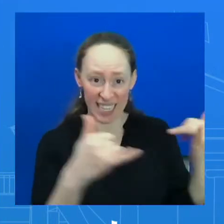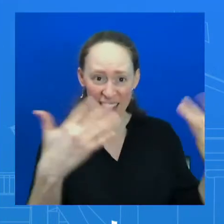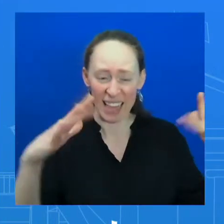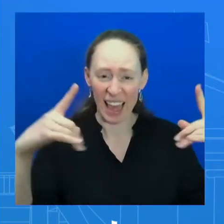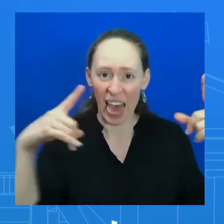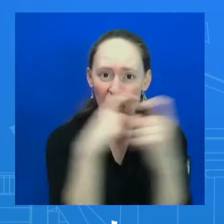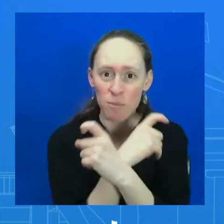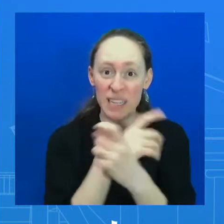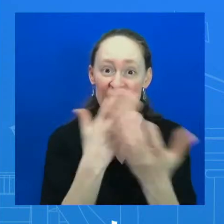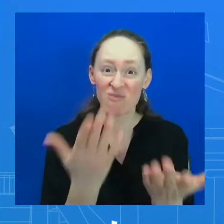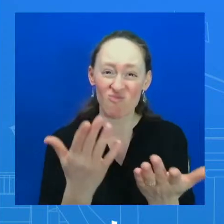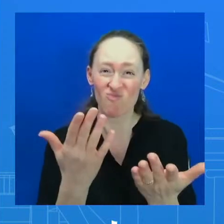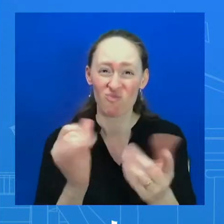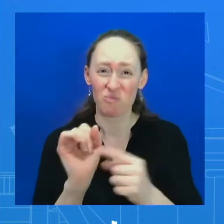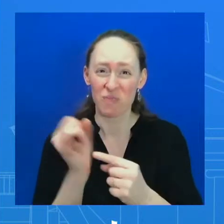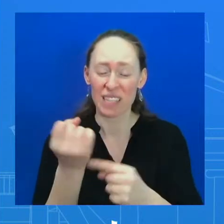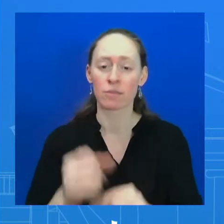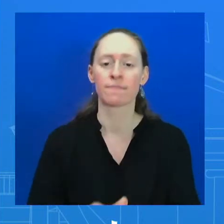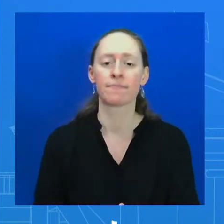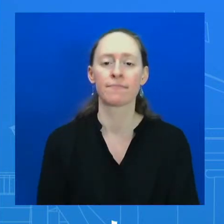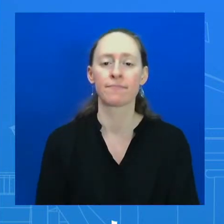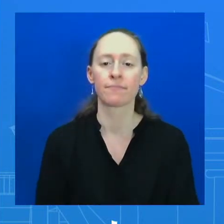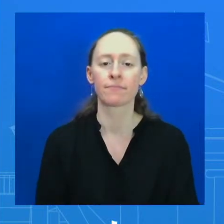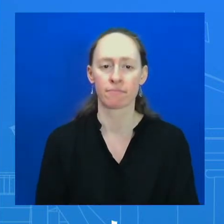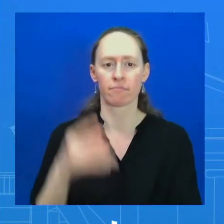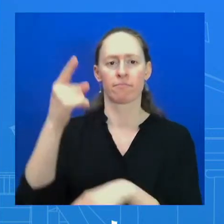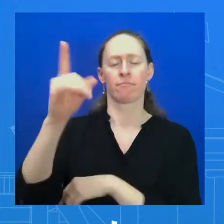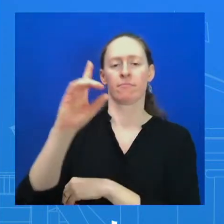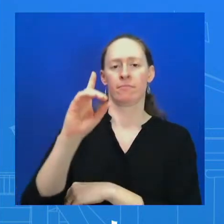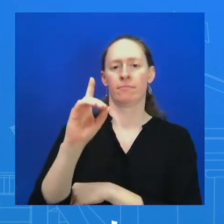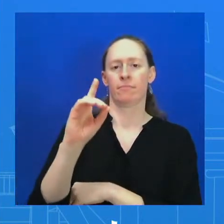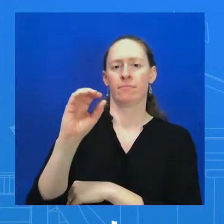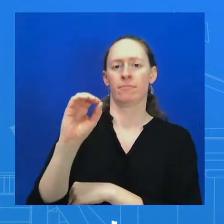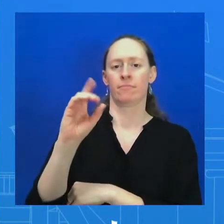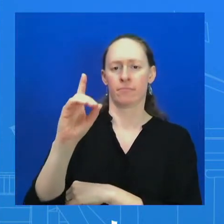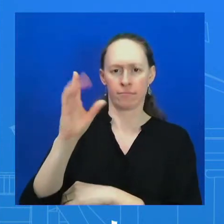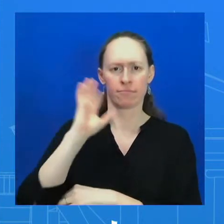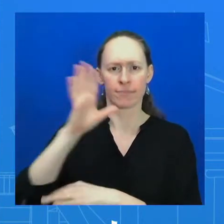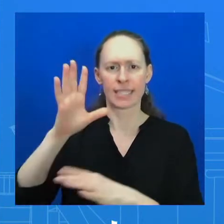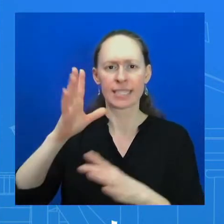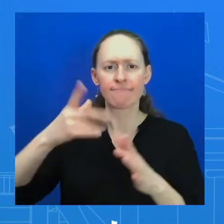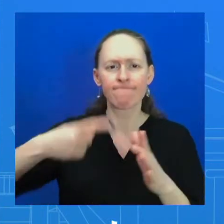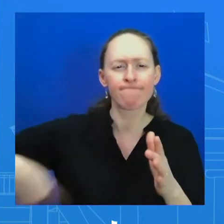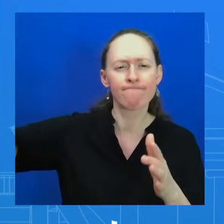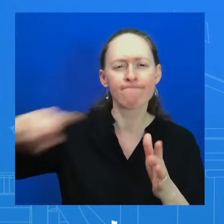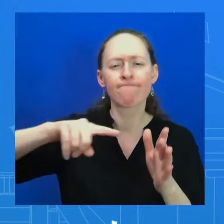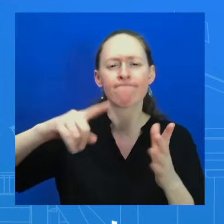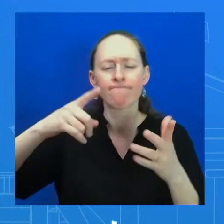of Defense will have more -- an update on the pier. We're going to continue to move forward with that. Look, the President -- when the President said